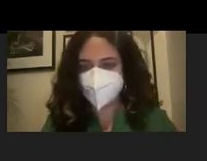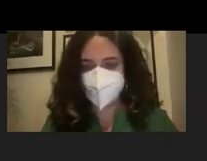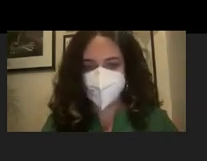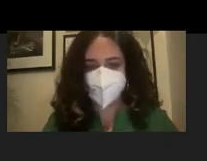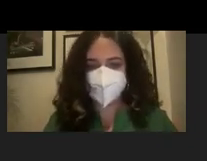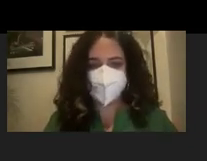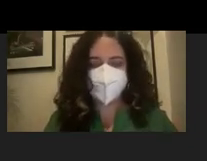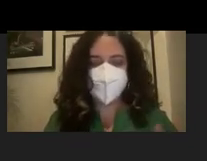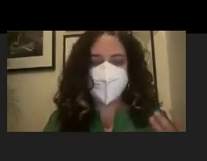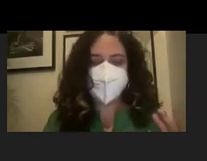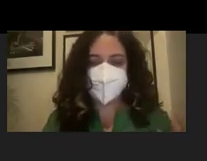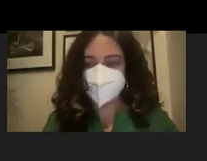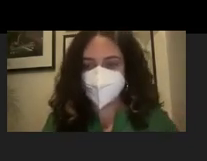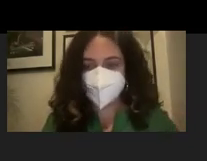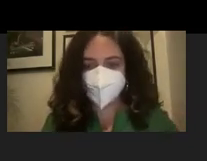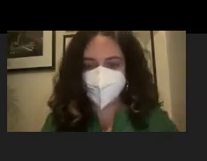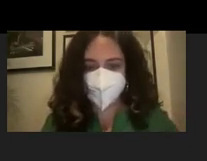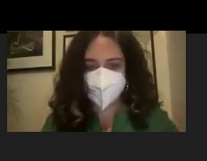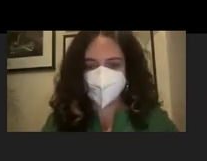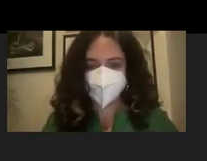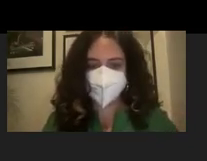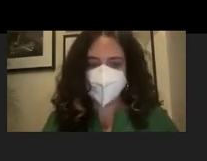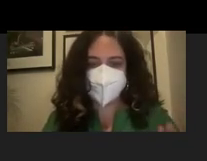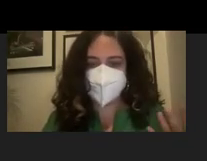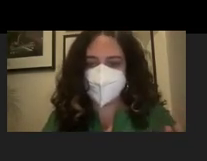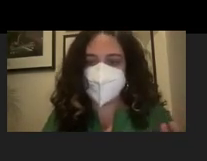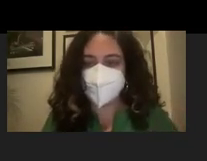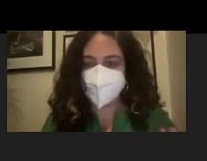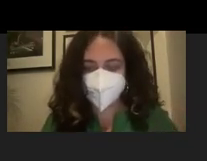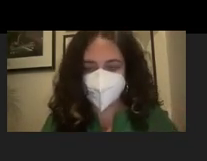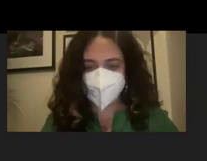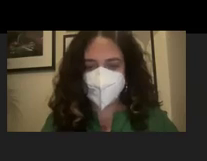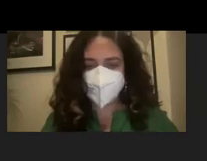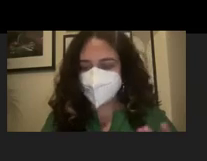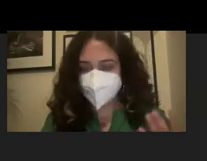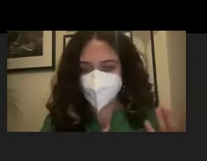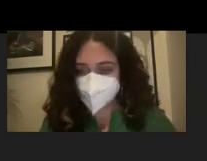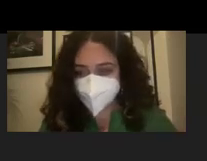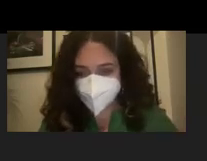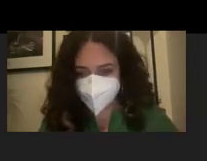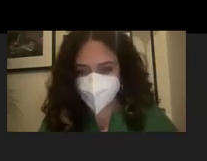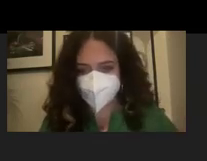disability is disability is a flaw disability is a bad state disabled children should not be